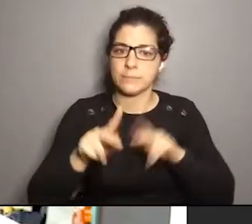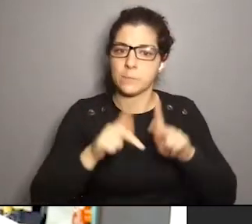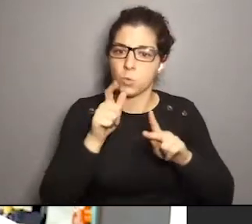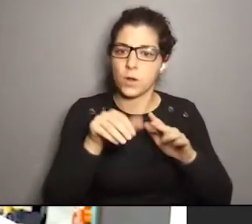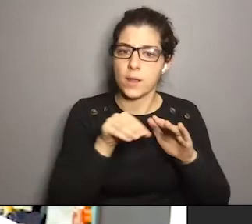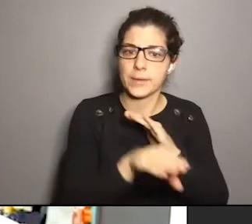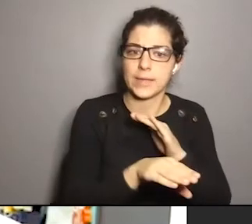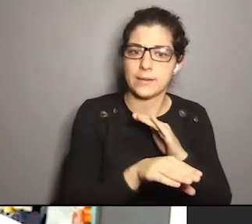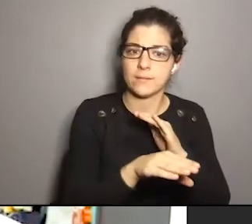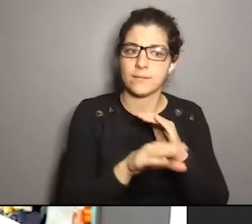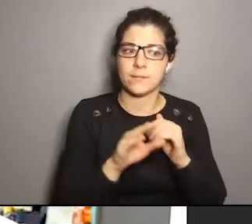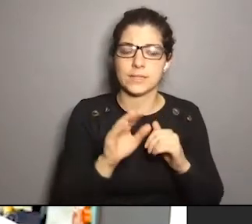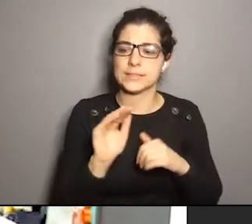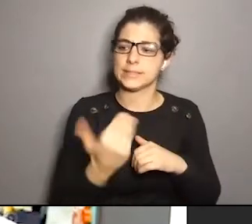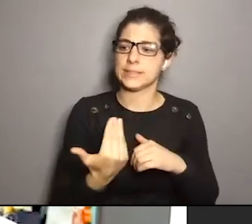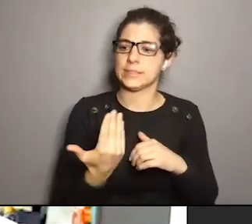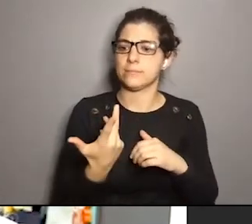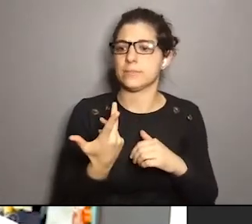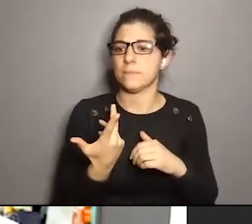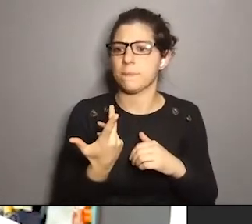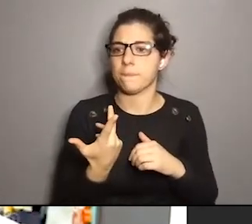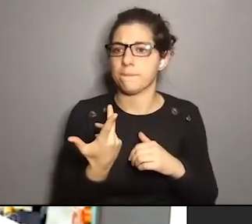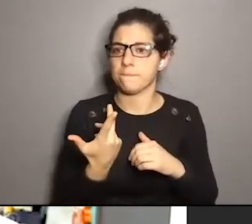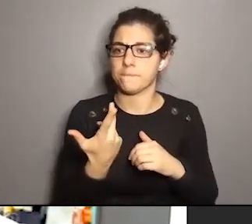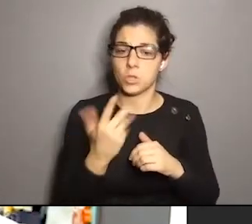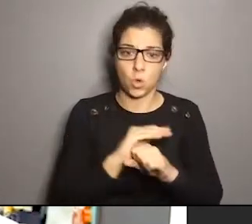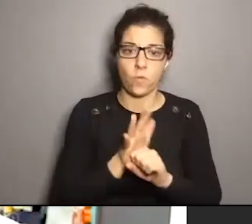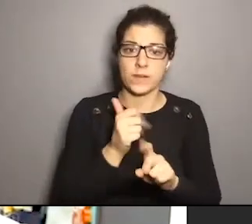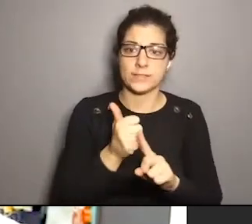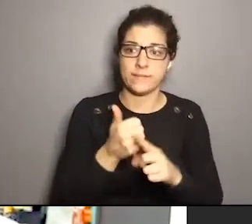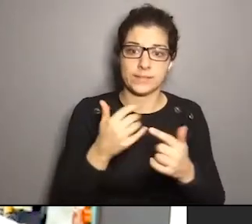as it seems that certainly COVID is still here and present?